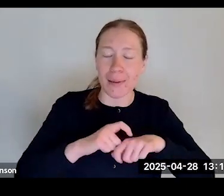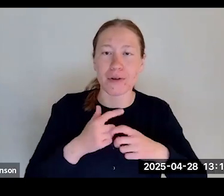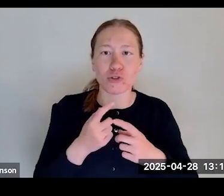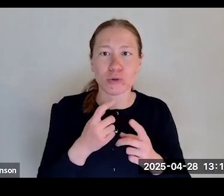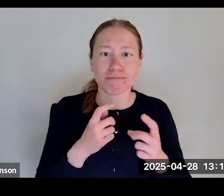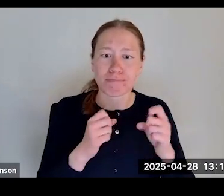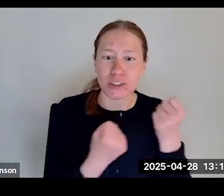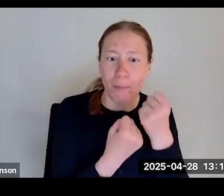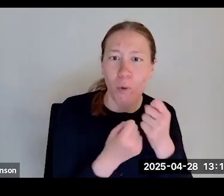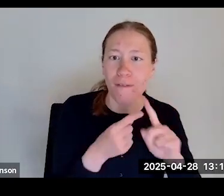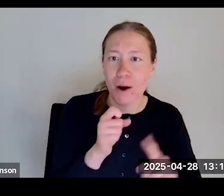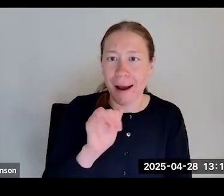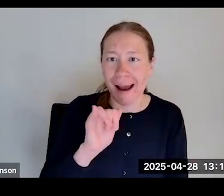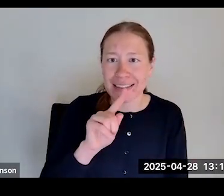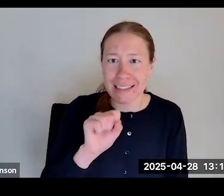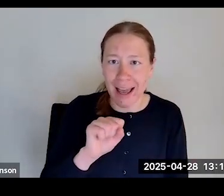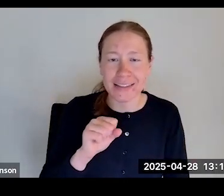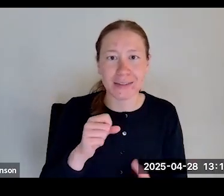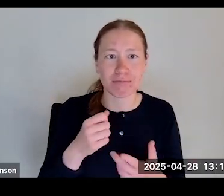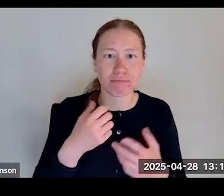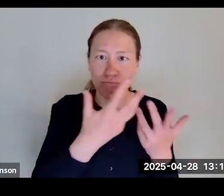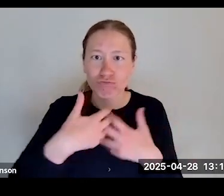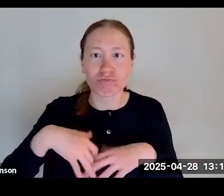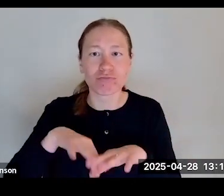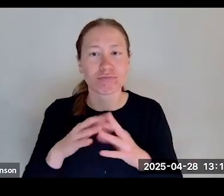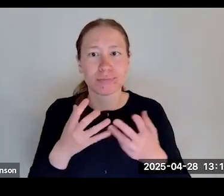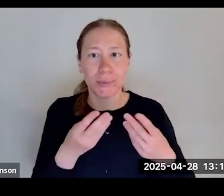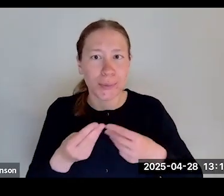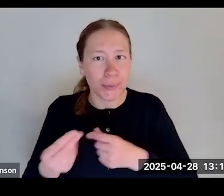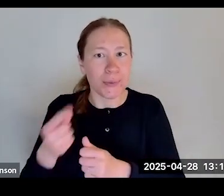and that the tech equipment works properly when implemented for the accommodation.